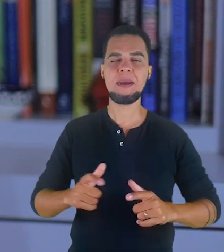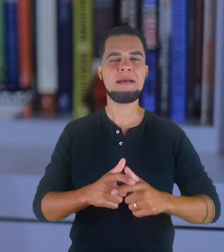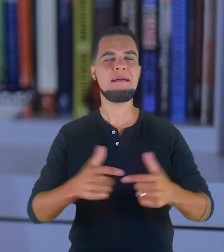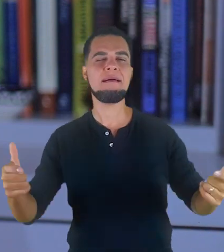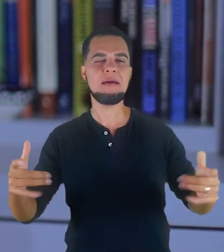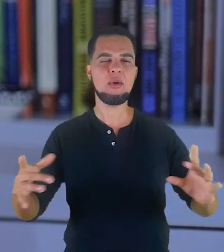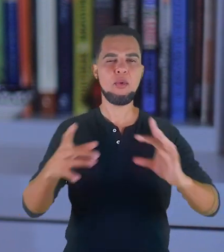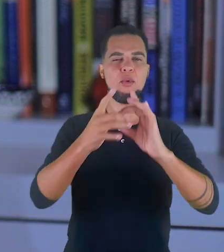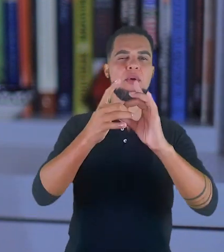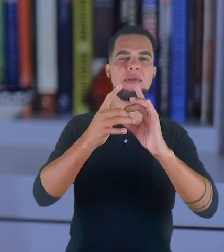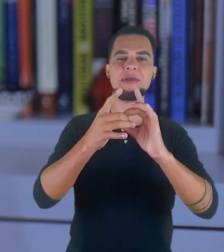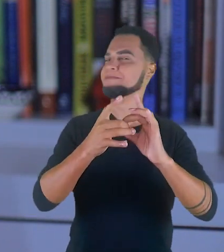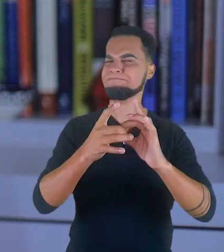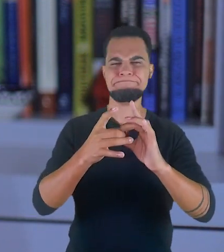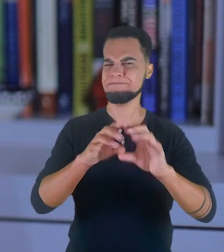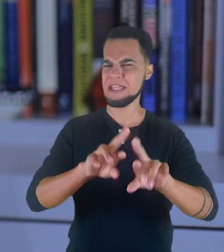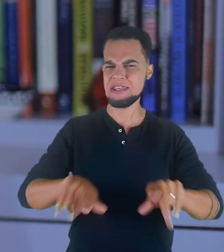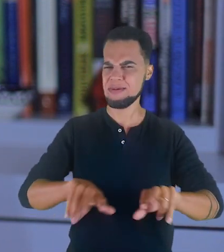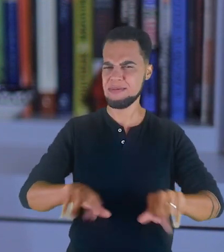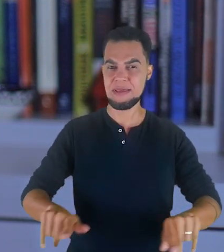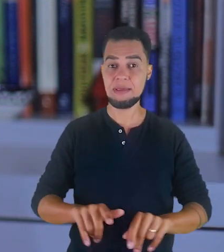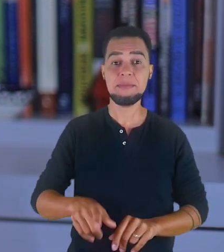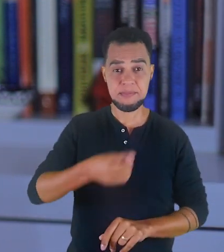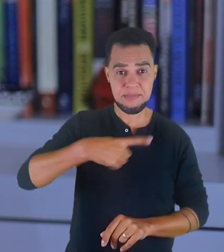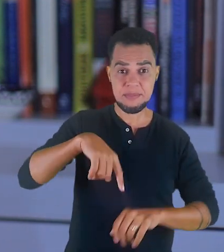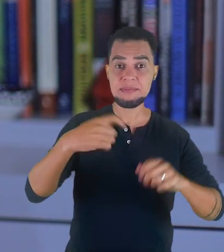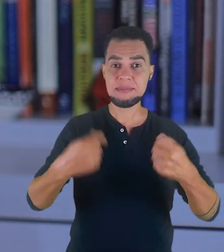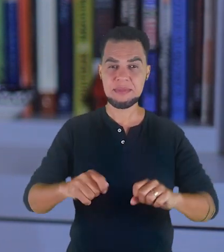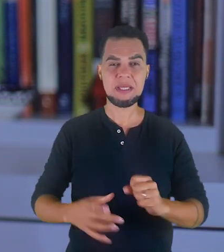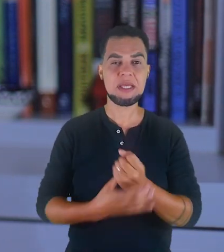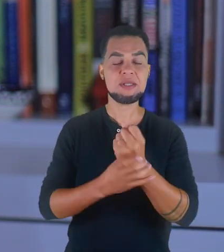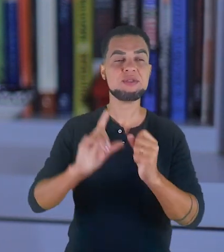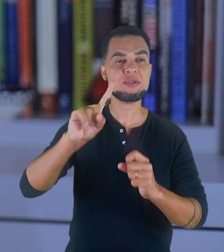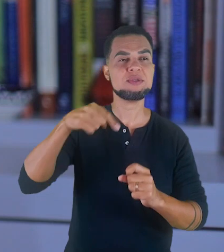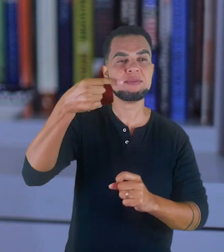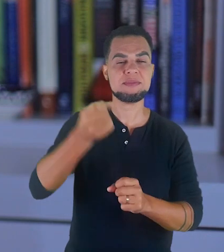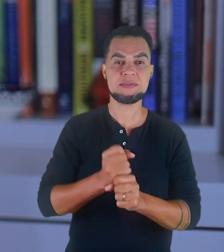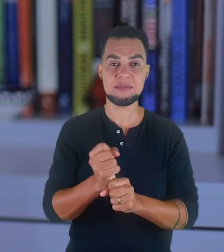We cannot fall for the class conciliation tale. We need to guarantee that in the coming years